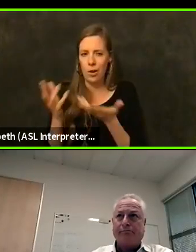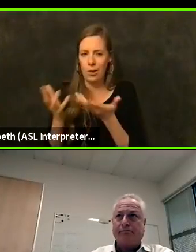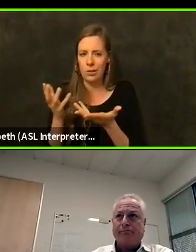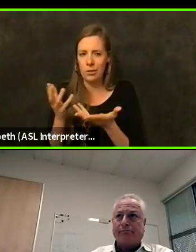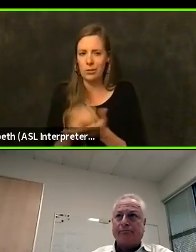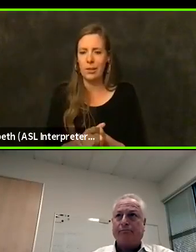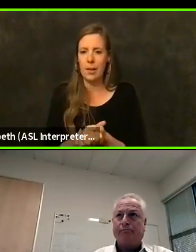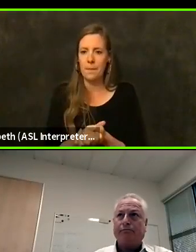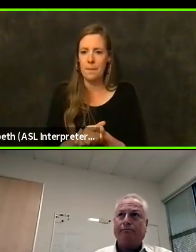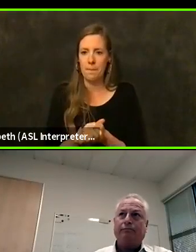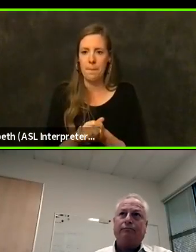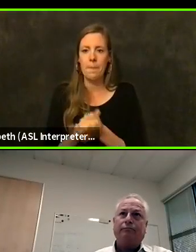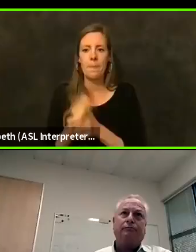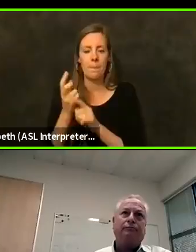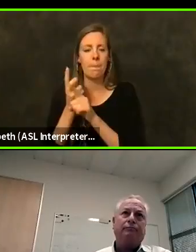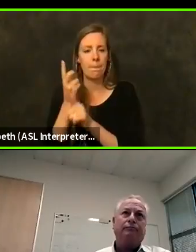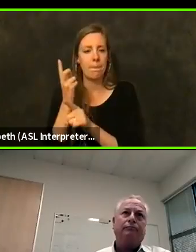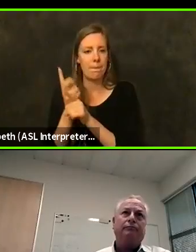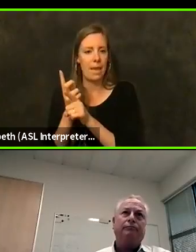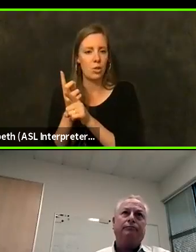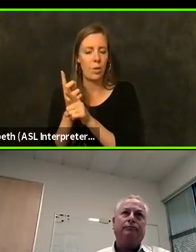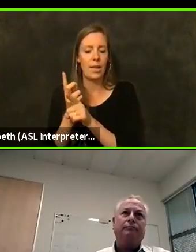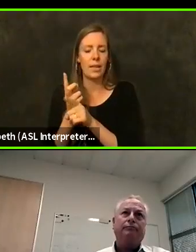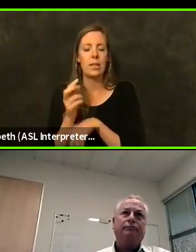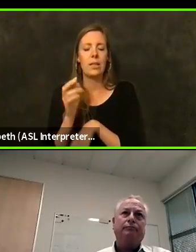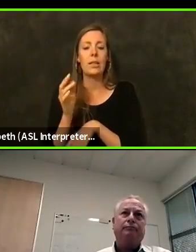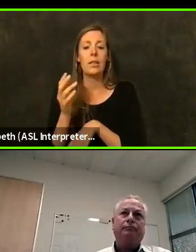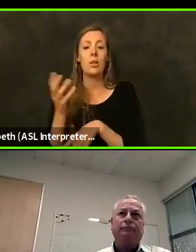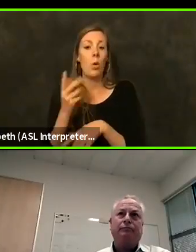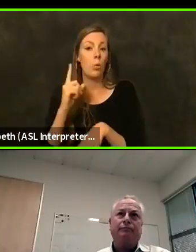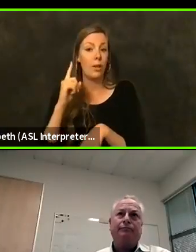That's correct, Martin. So what we have heard is that in the